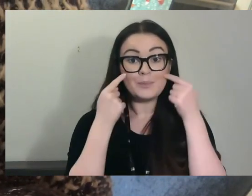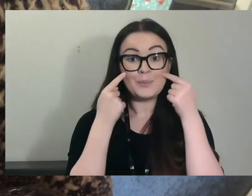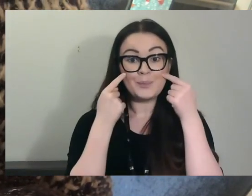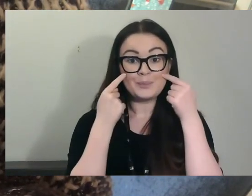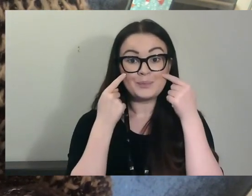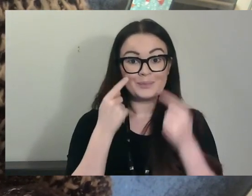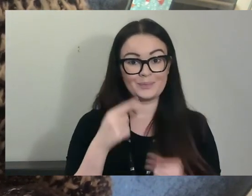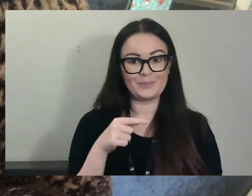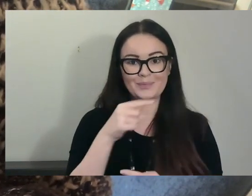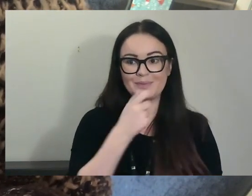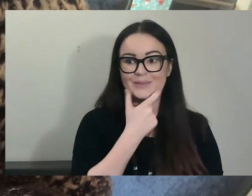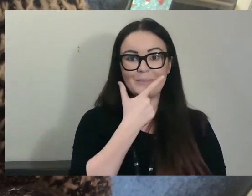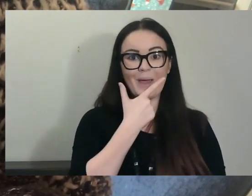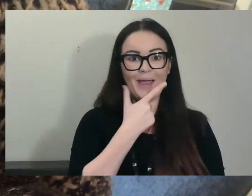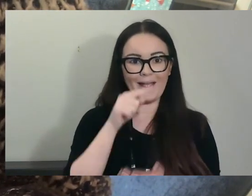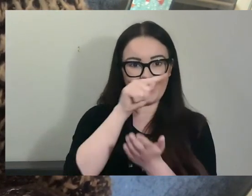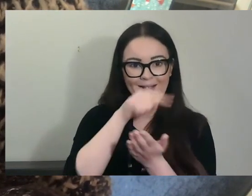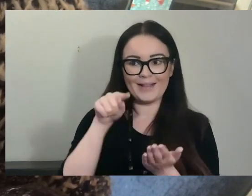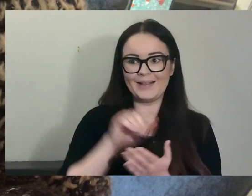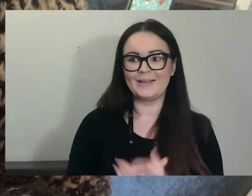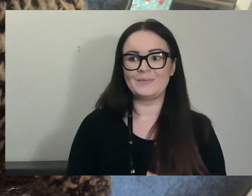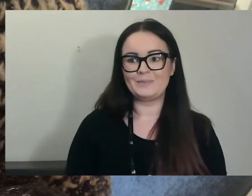I'm going to do a line down and up